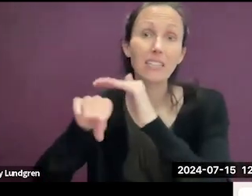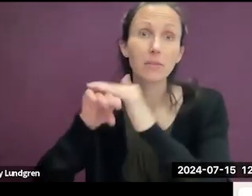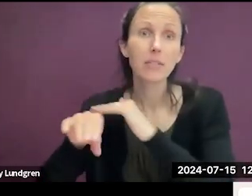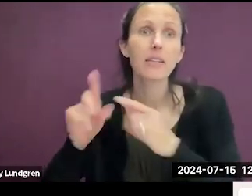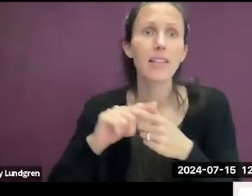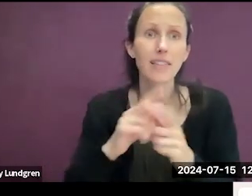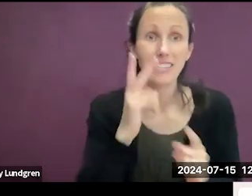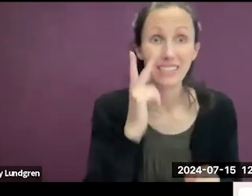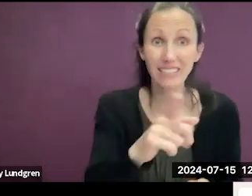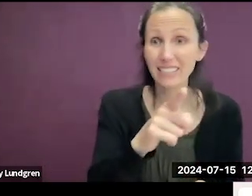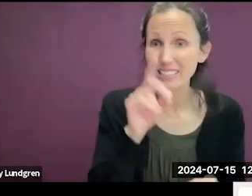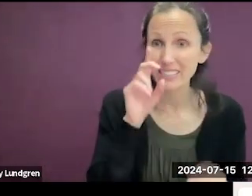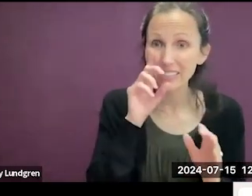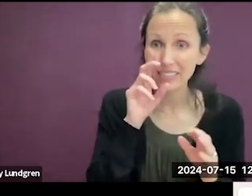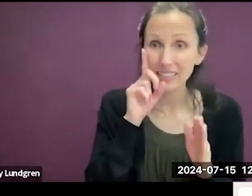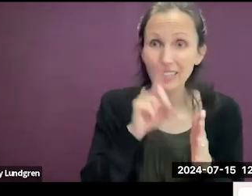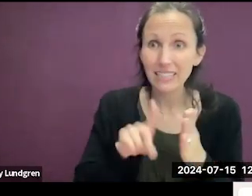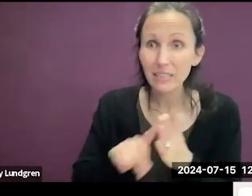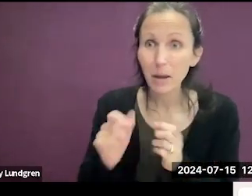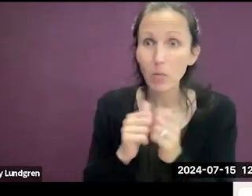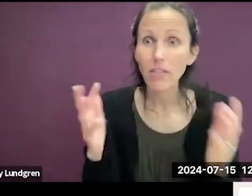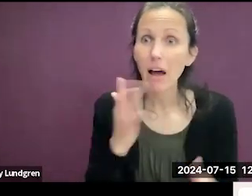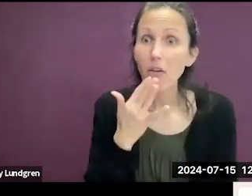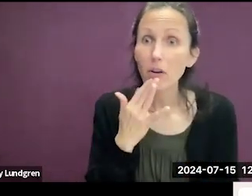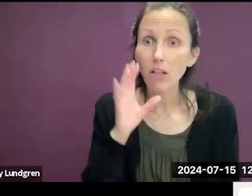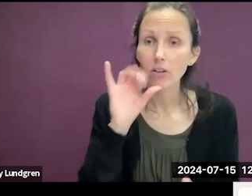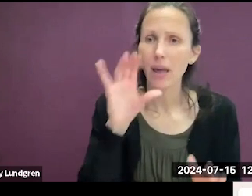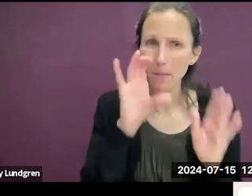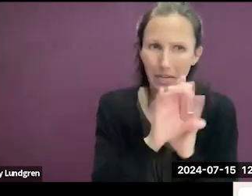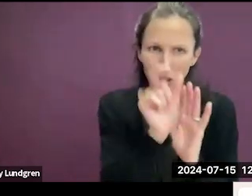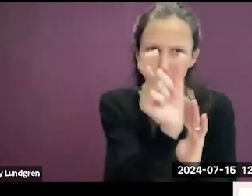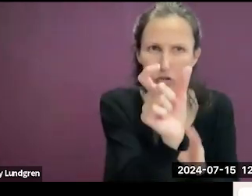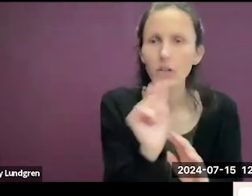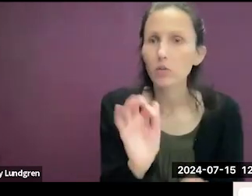And then you'll see that Inspect Without Color icon appear at the top of your ribbon.